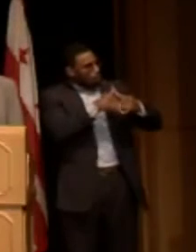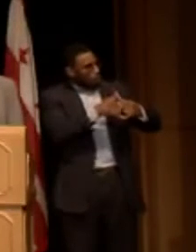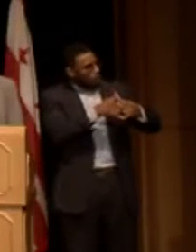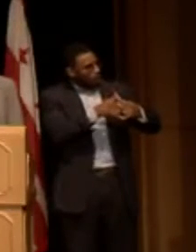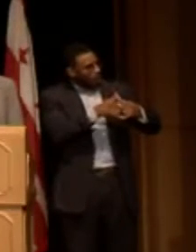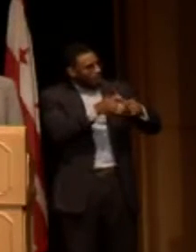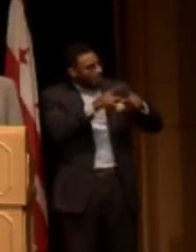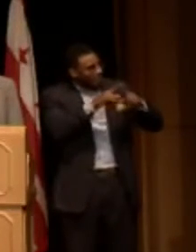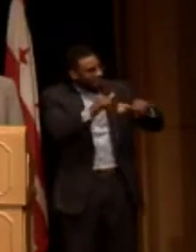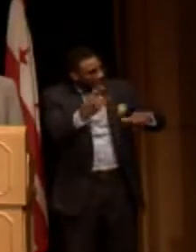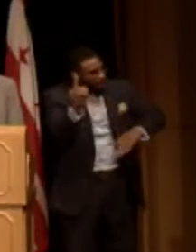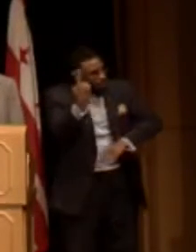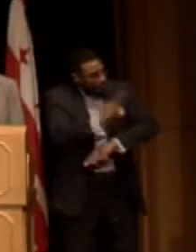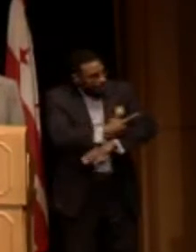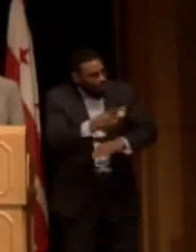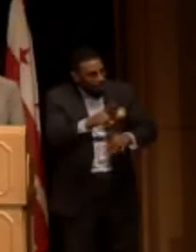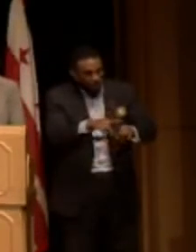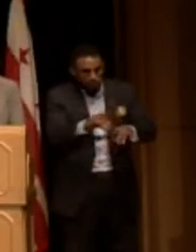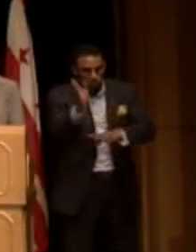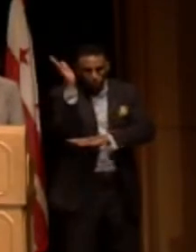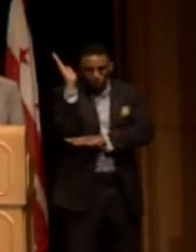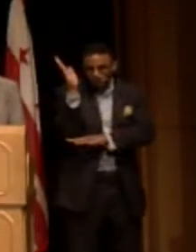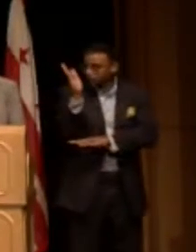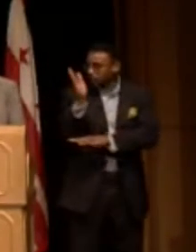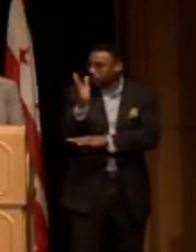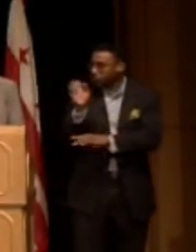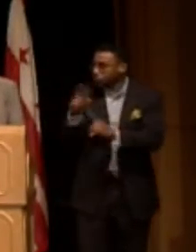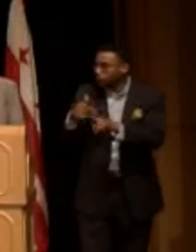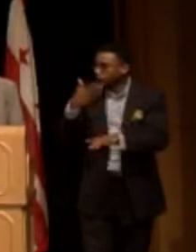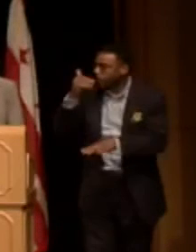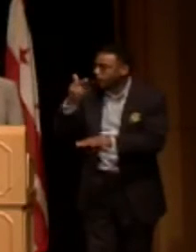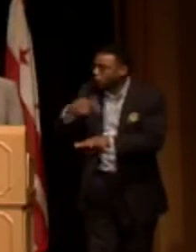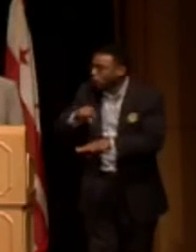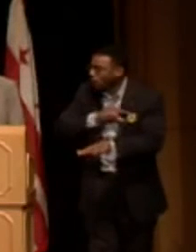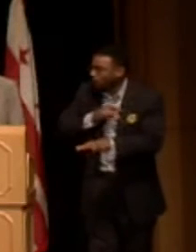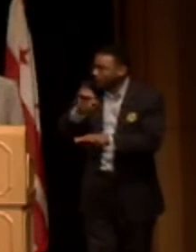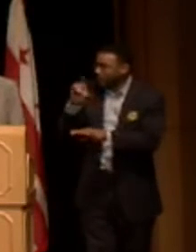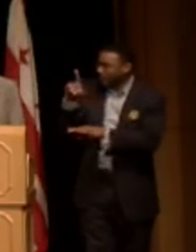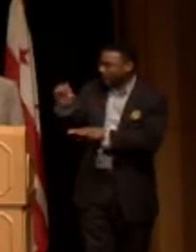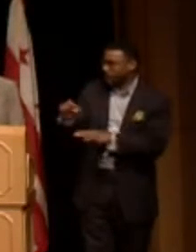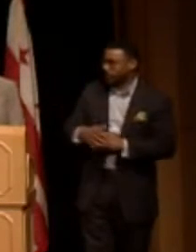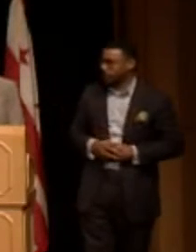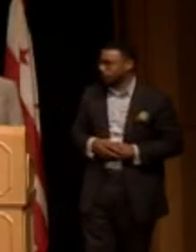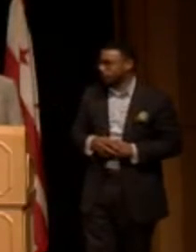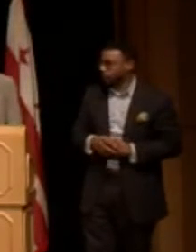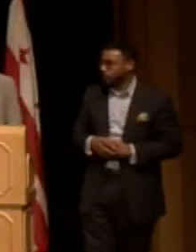SAME DAY OF THE PRESENTATIONS TO THE BEST QUALIFIED CBE.